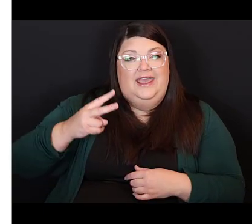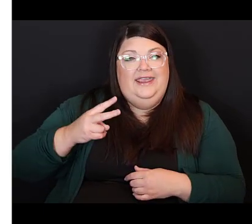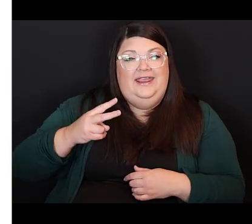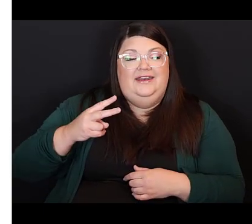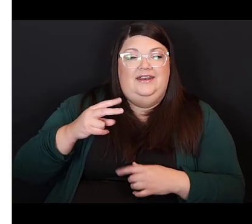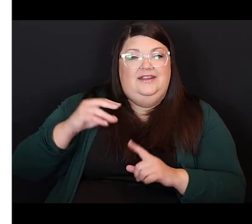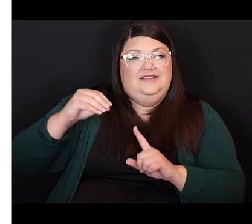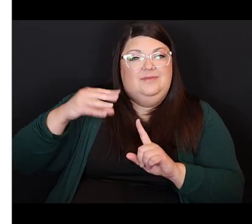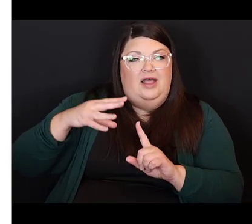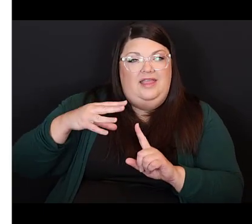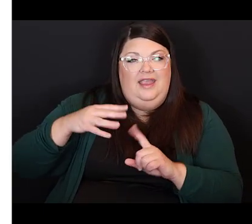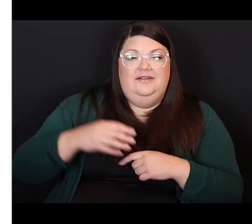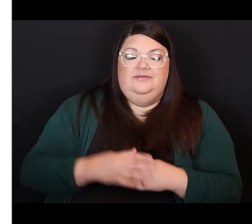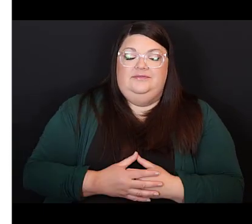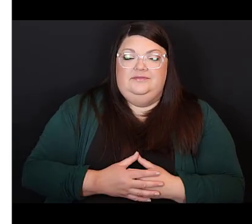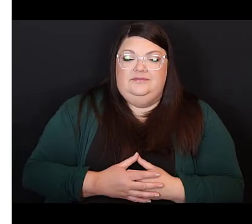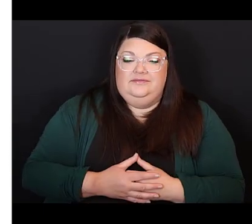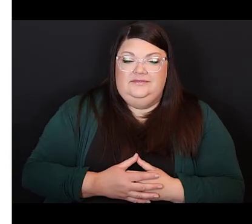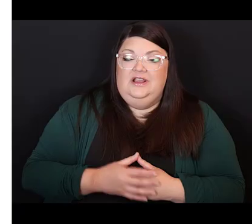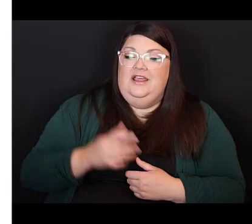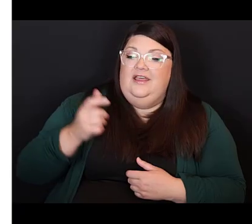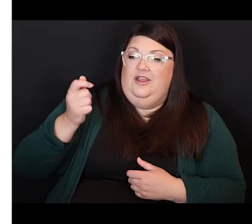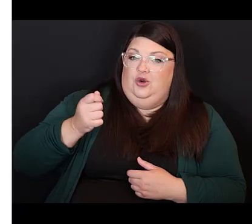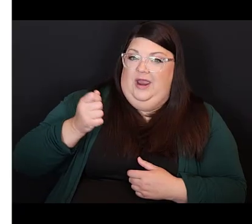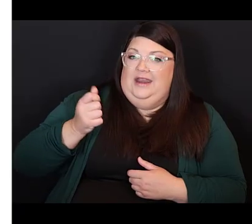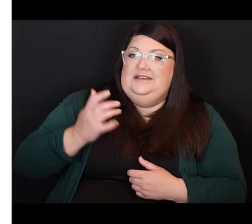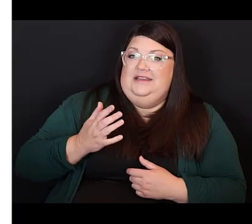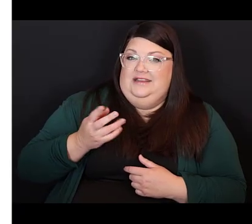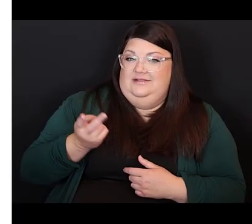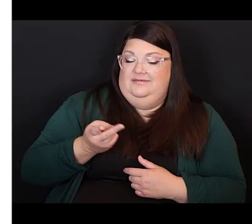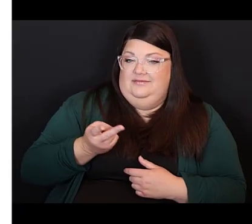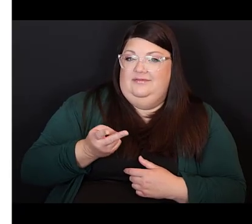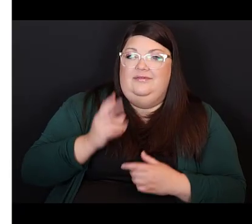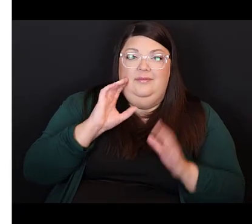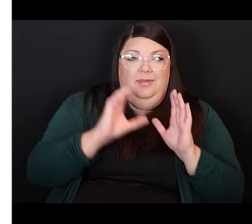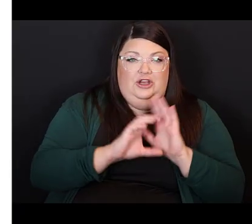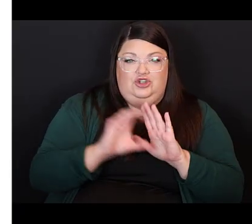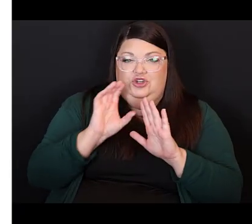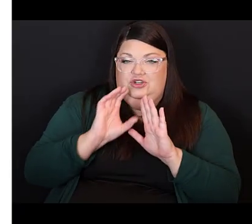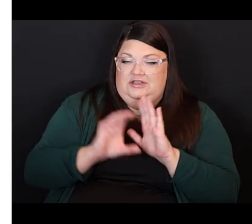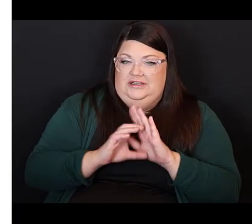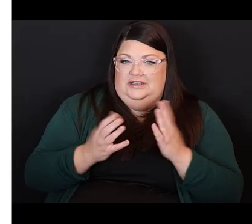spotlight. Displayed on the screen are images of grantee staff and the independent evaluator.